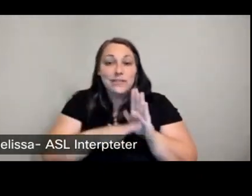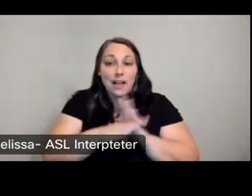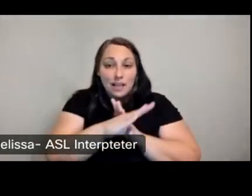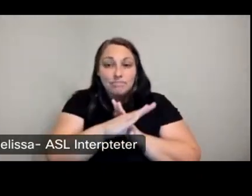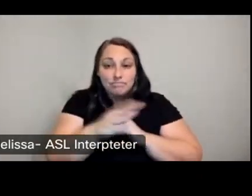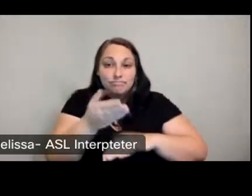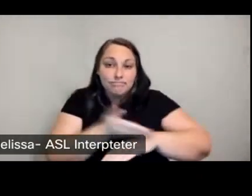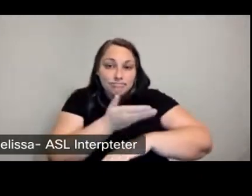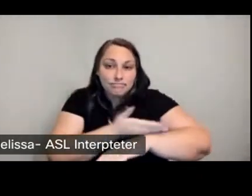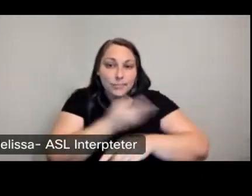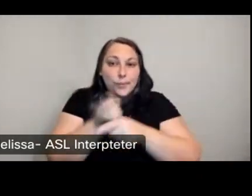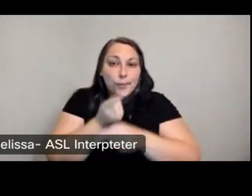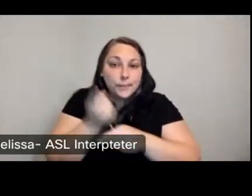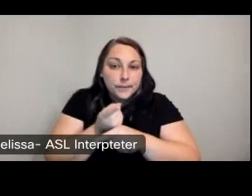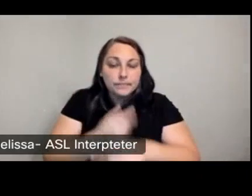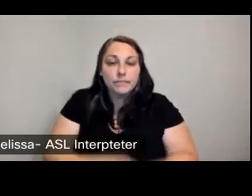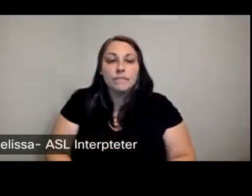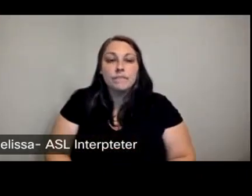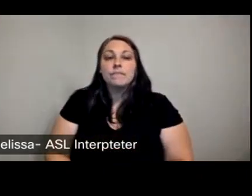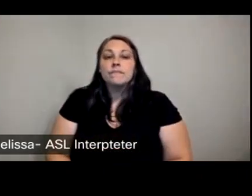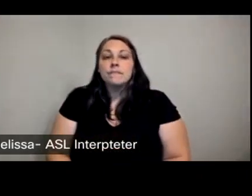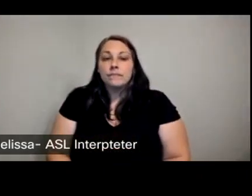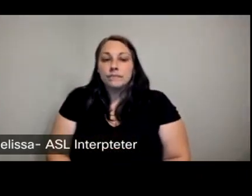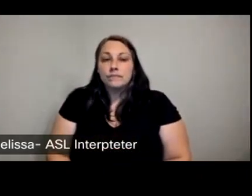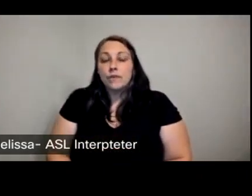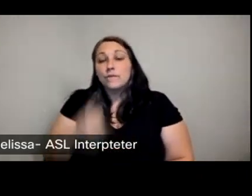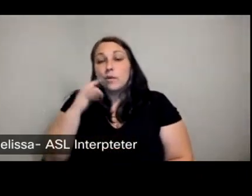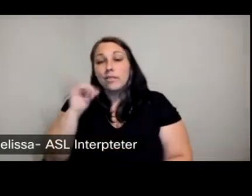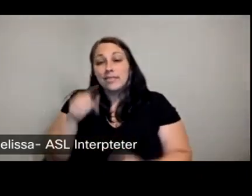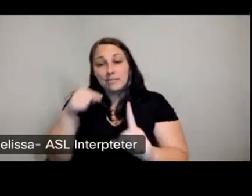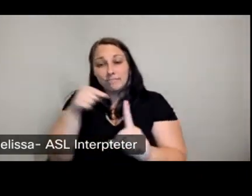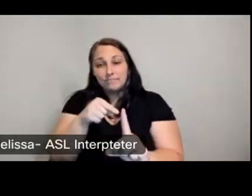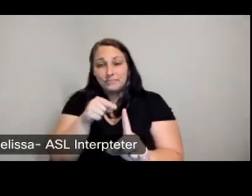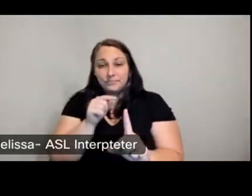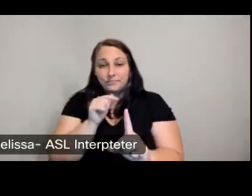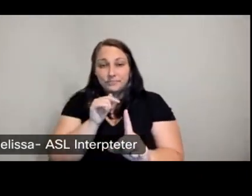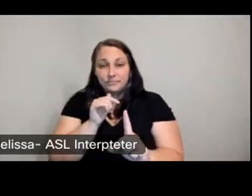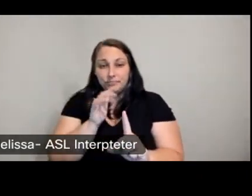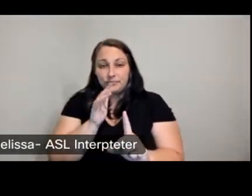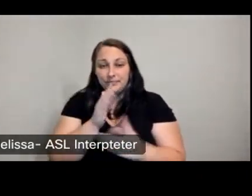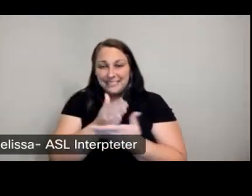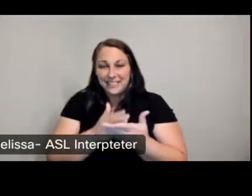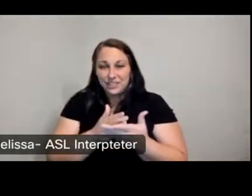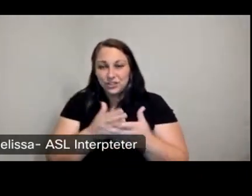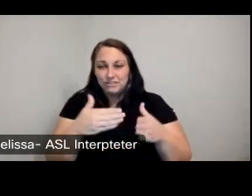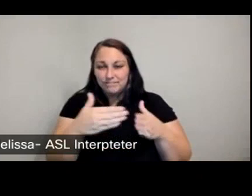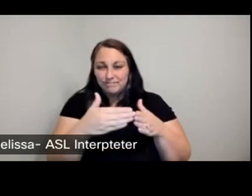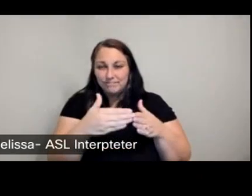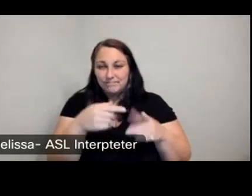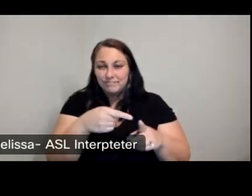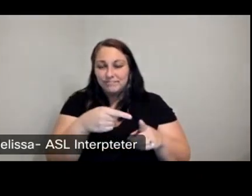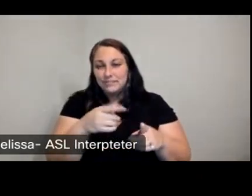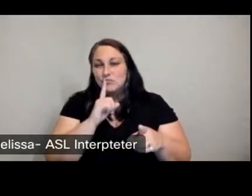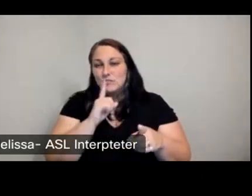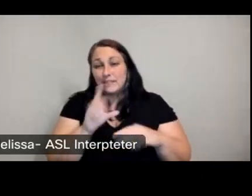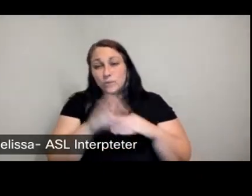particular section which is the most difficult one related to enforcement in front of that credit